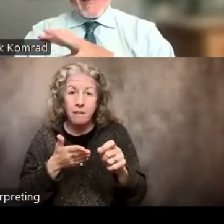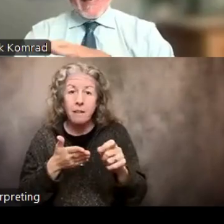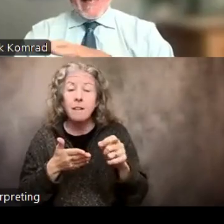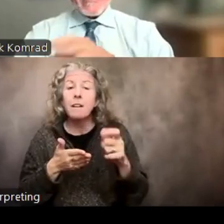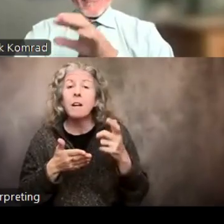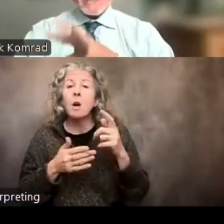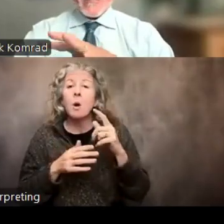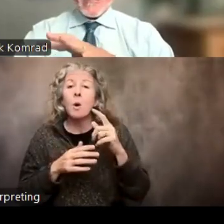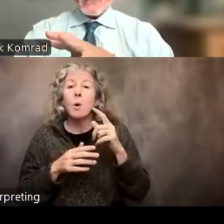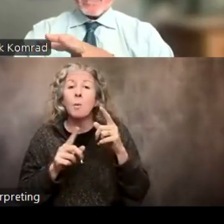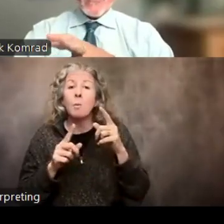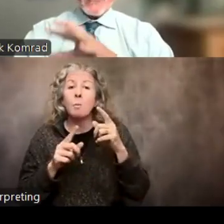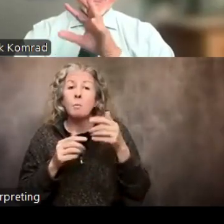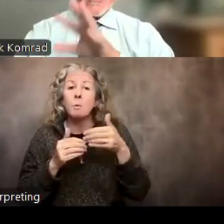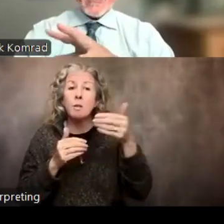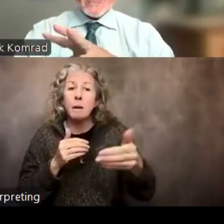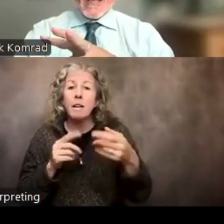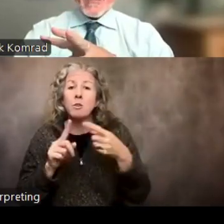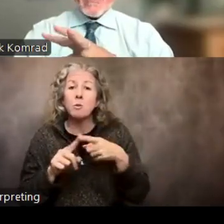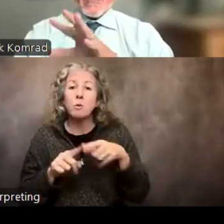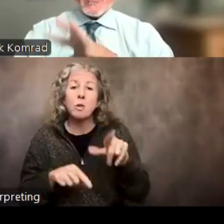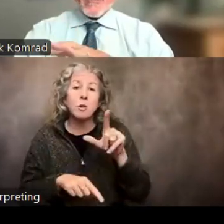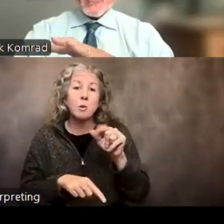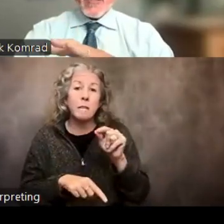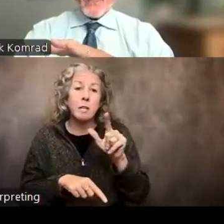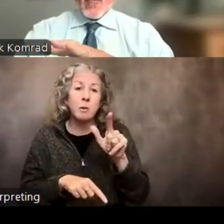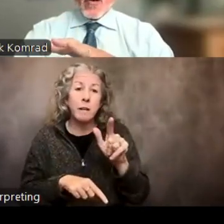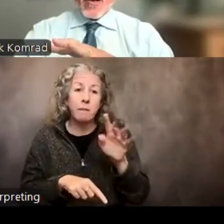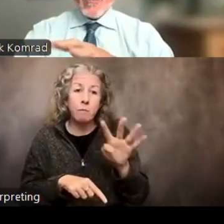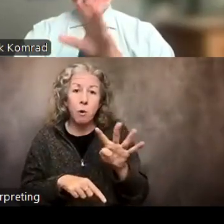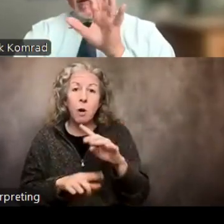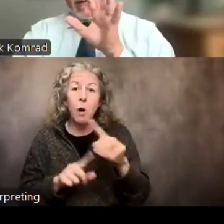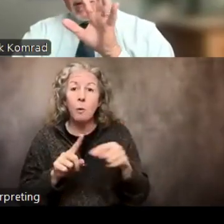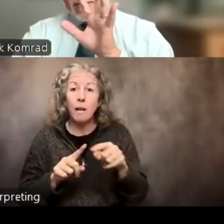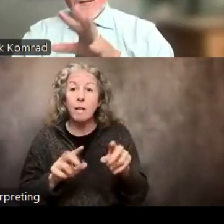the gates for psychiatric patients in Canada in 2024 the